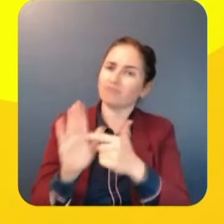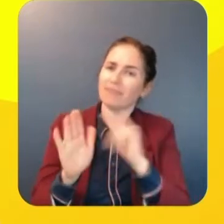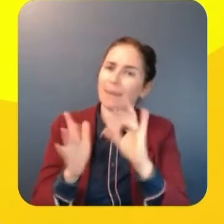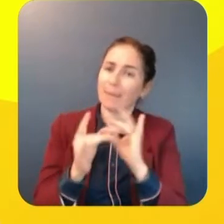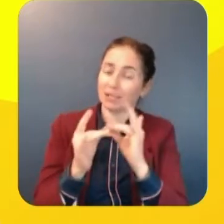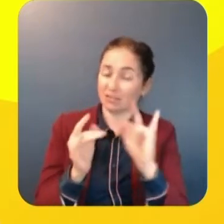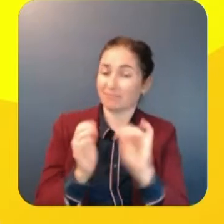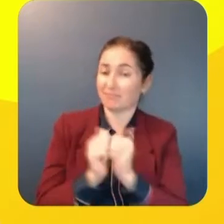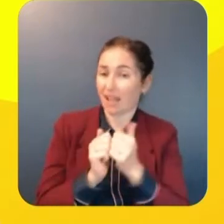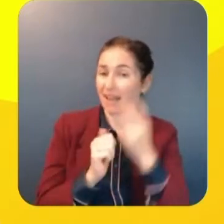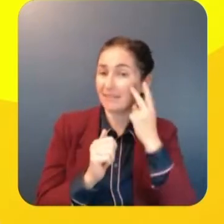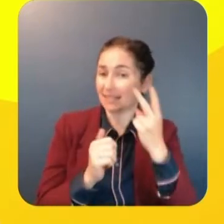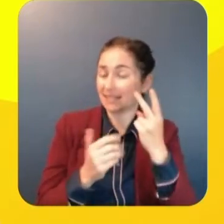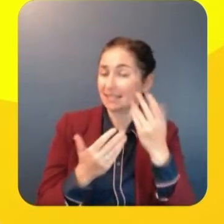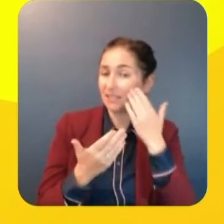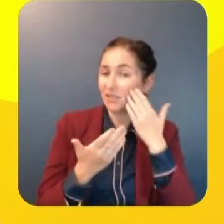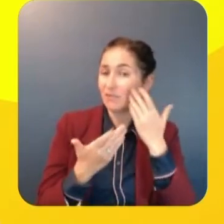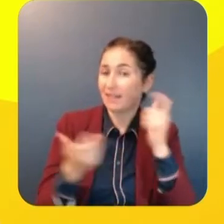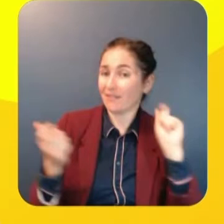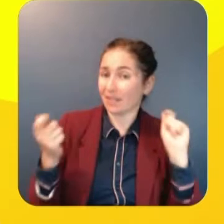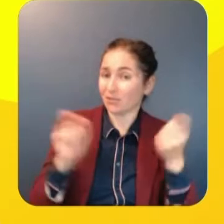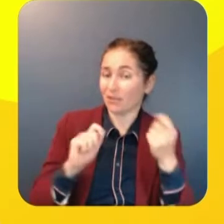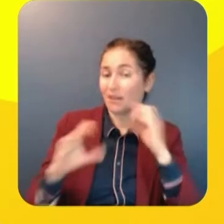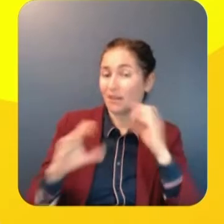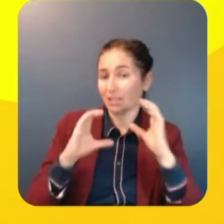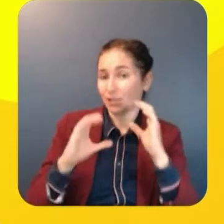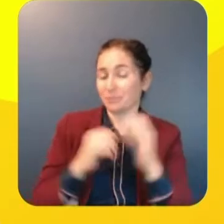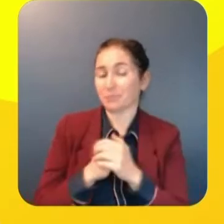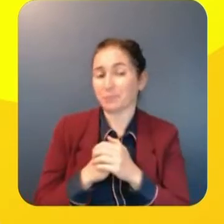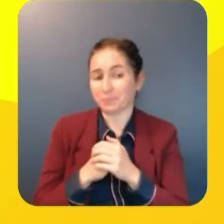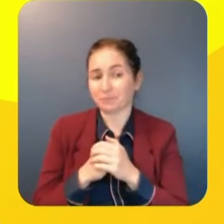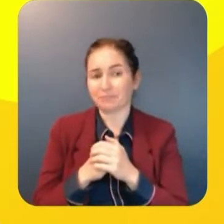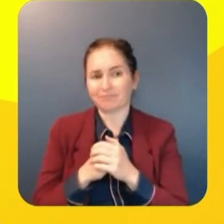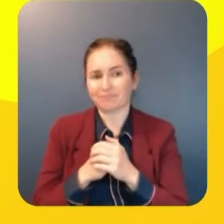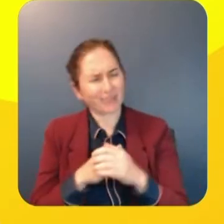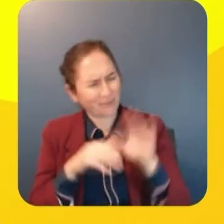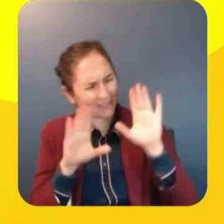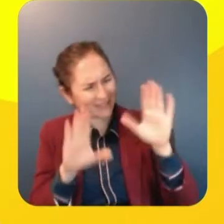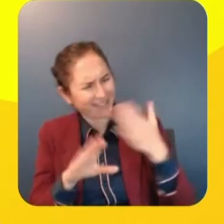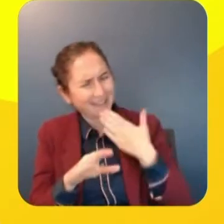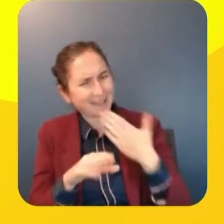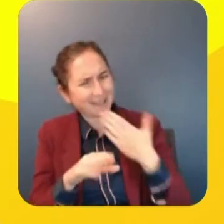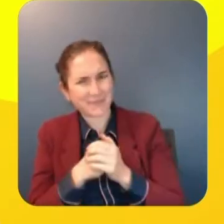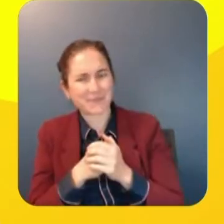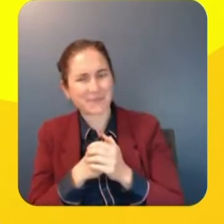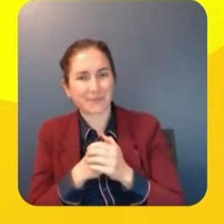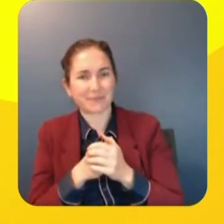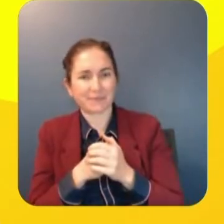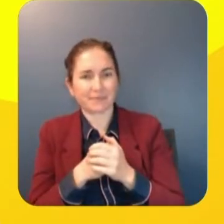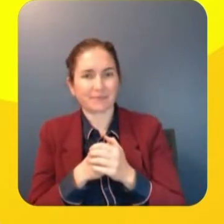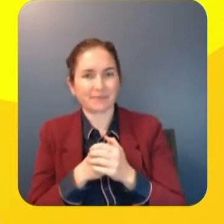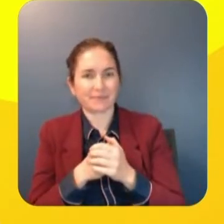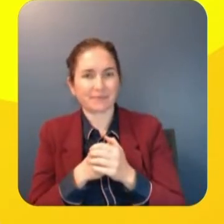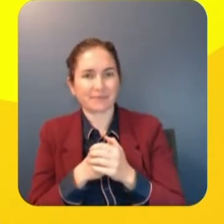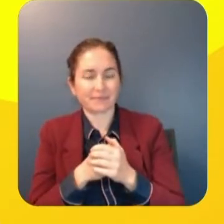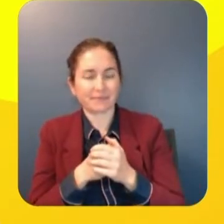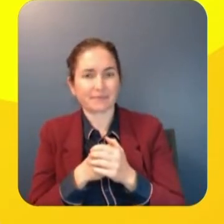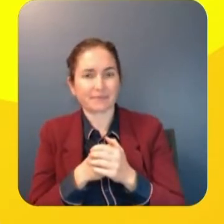I guess the evolution and the conversation. Wonderful. Thank you. Look, I'm gonna move us on as we've got a ton of questions coming in.